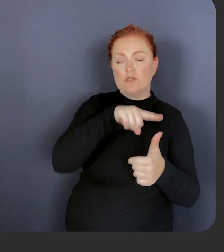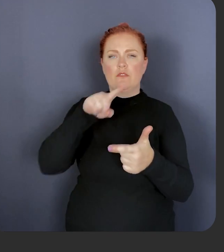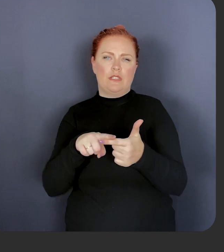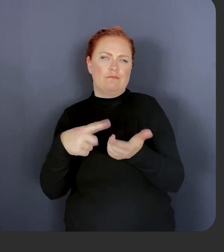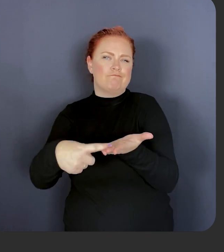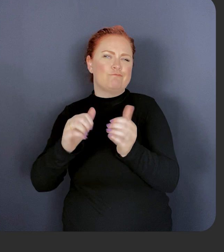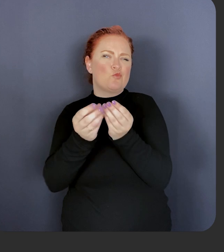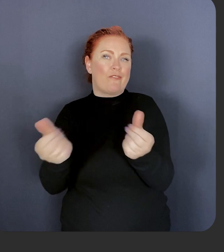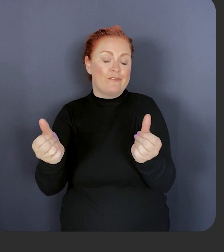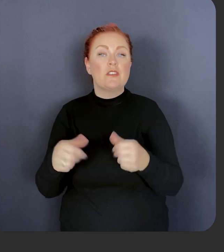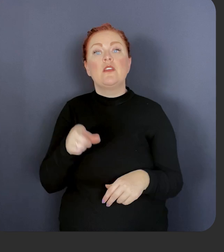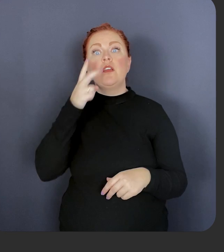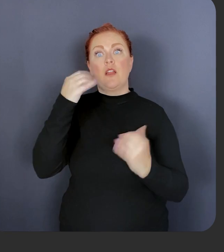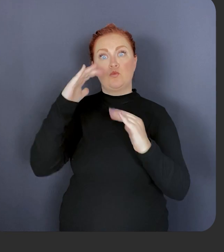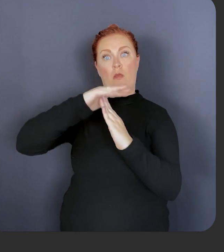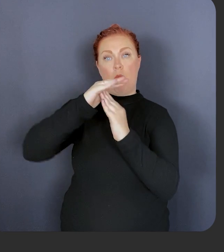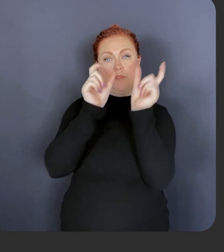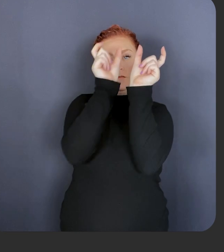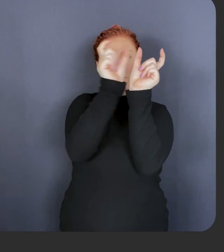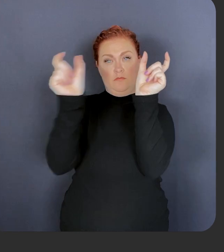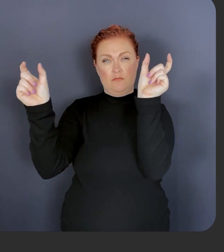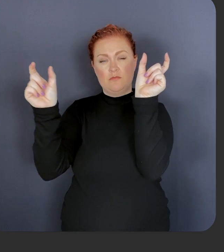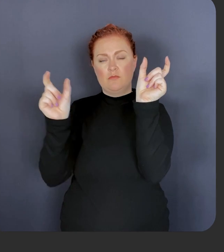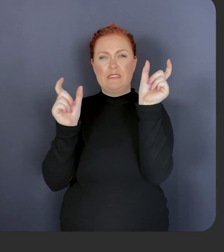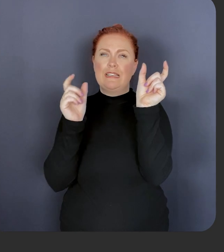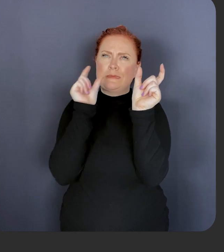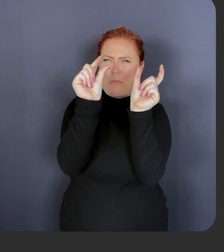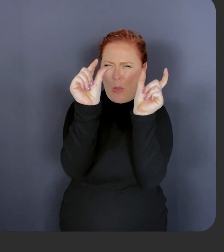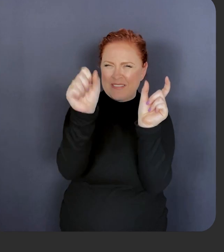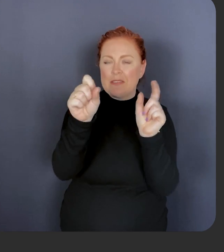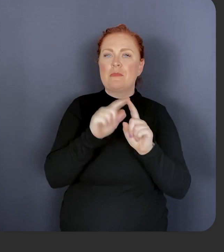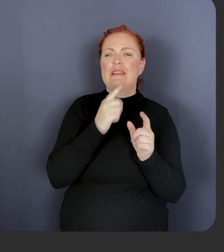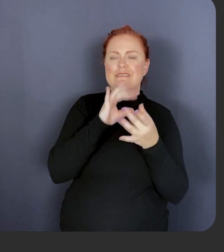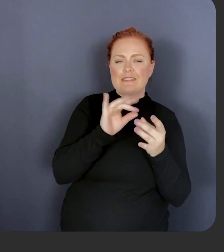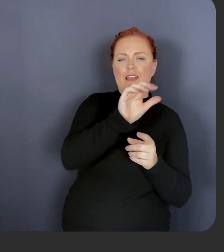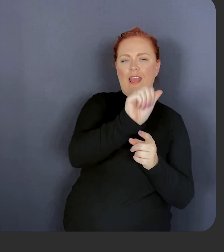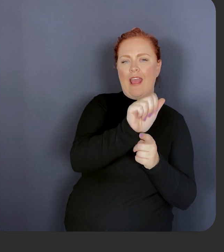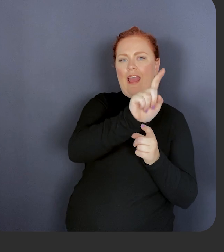So as you can see right now up at the top, we're looking really small here, but it says A11y and Angular.